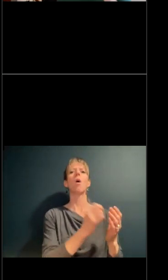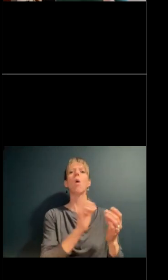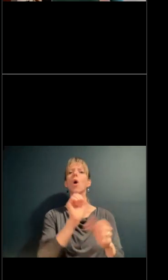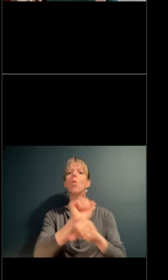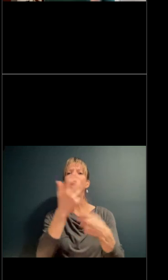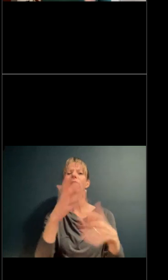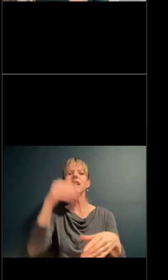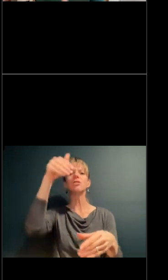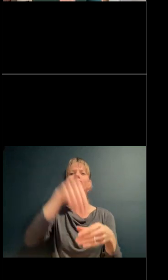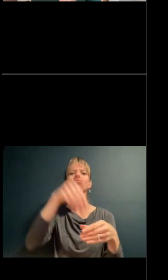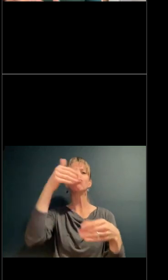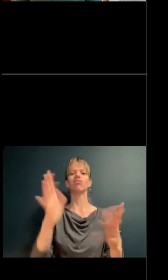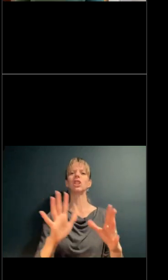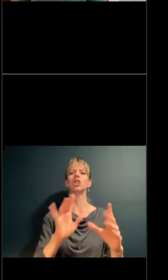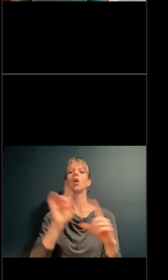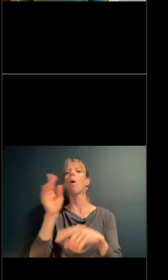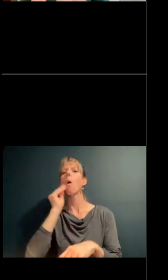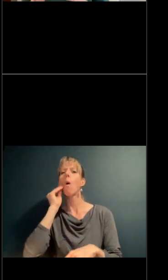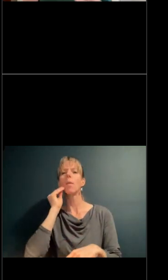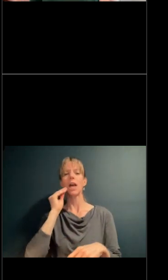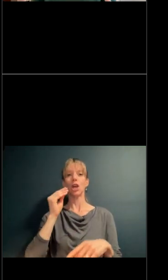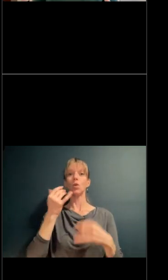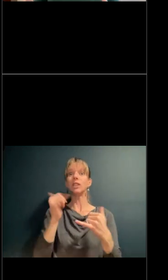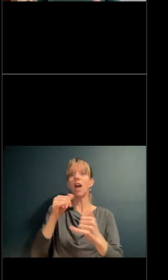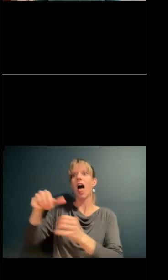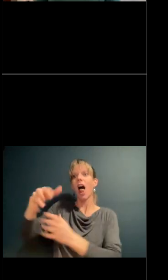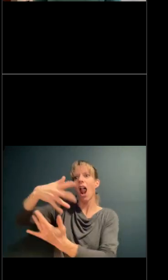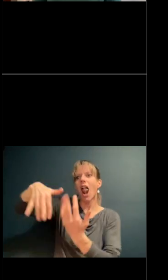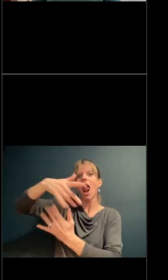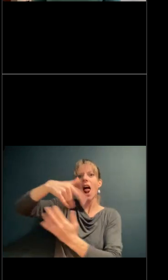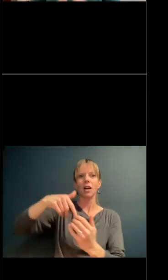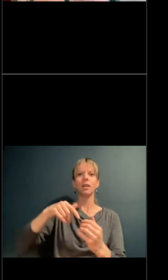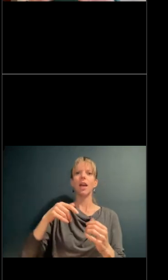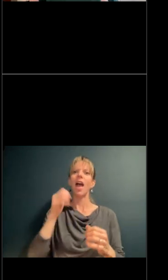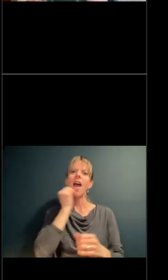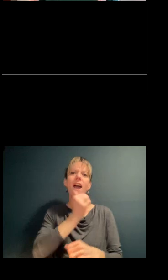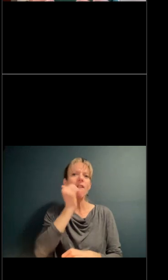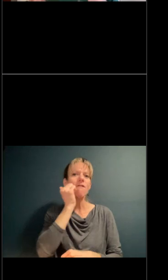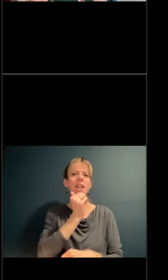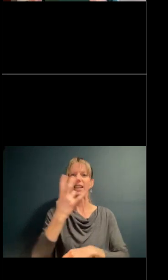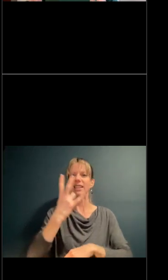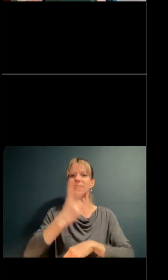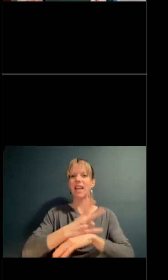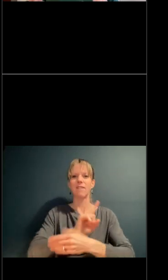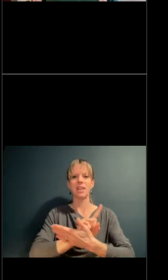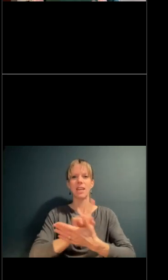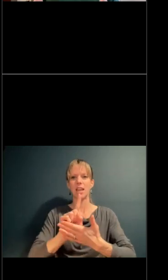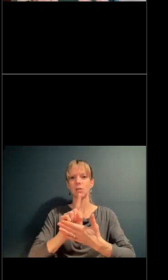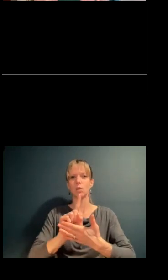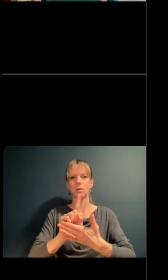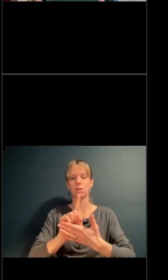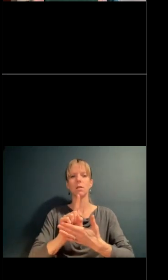After church ends, all seven days of the week. Community belonging is marked by living,